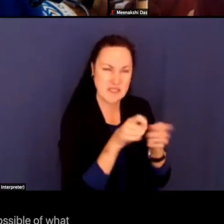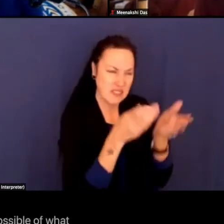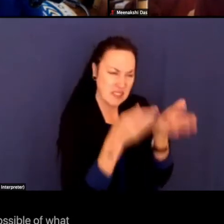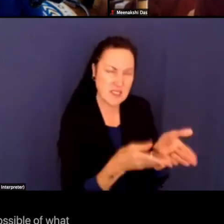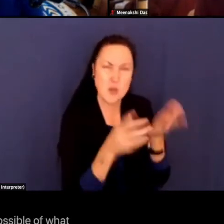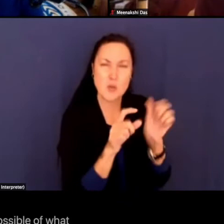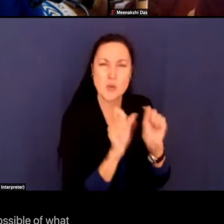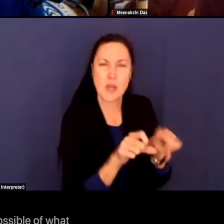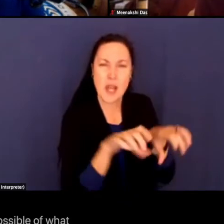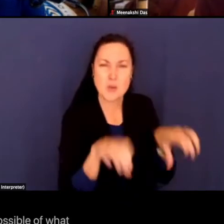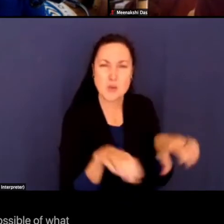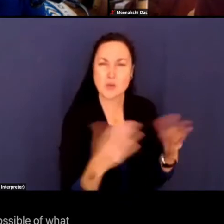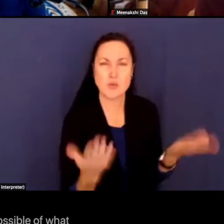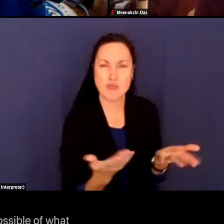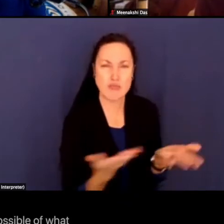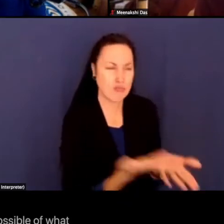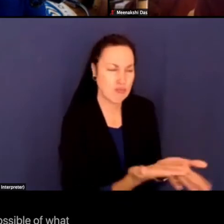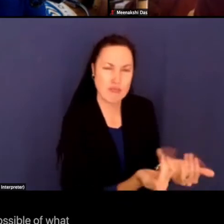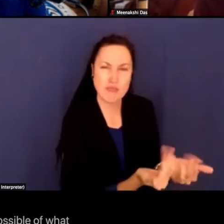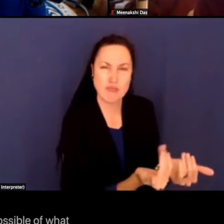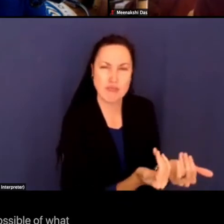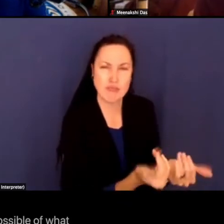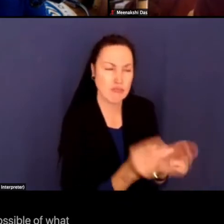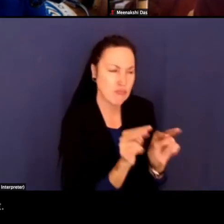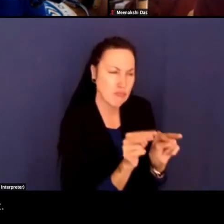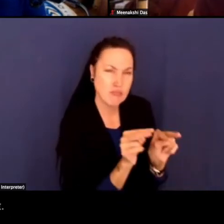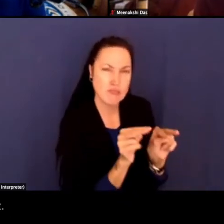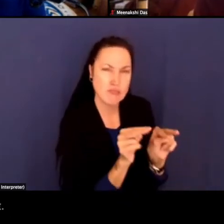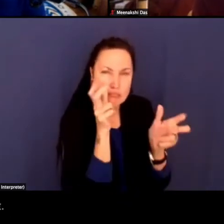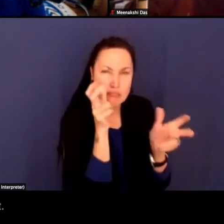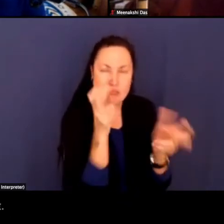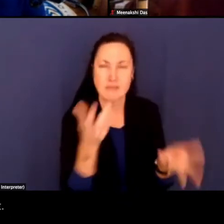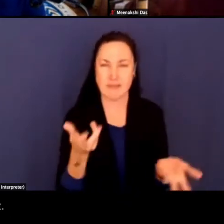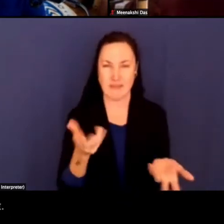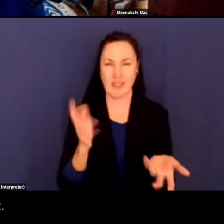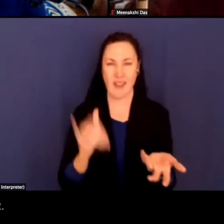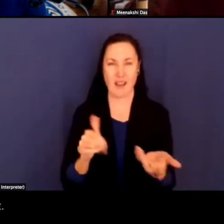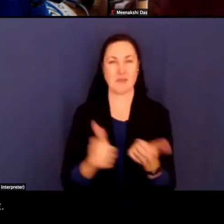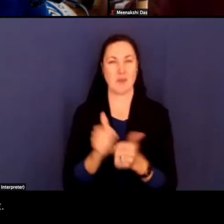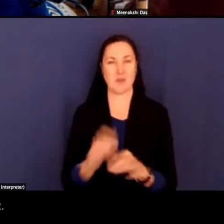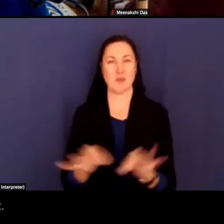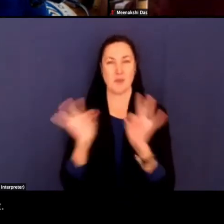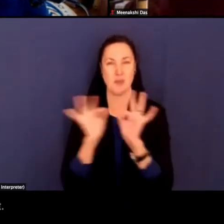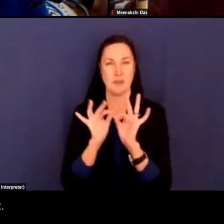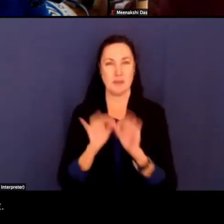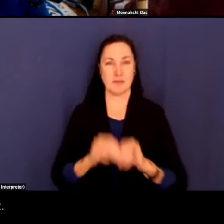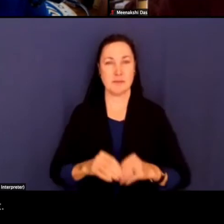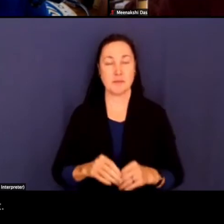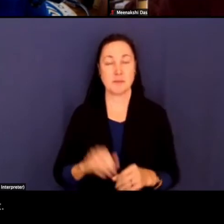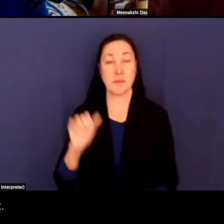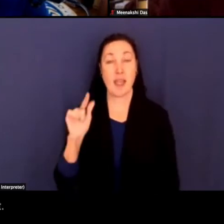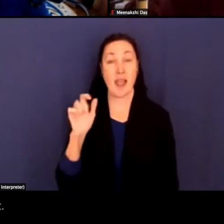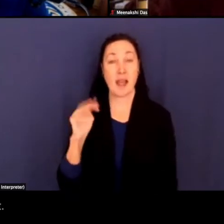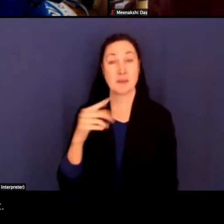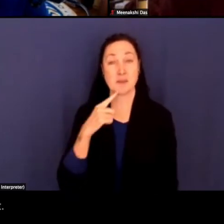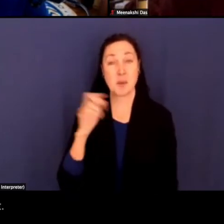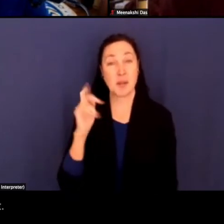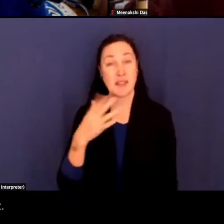Adam Hubrig Hoby thank you so much and I just want to thank our panelists one more time for their contributions for today's discussion.